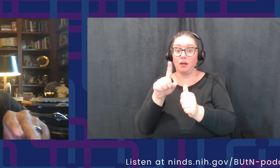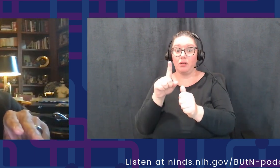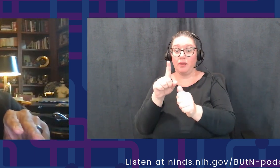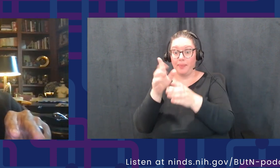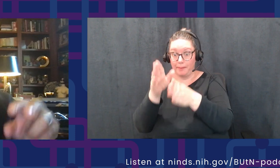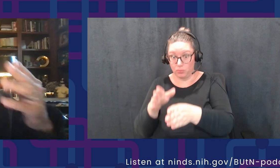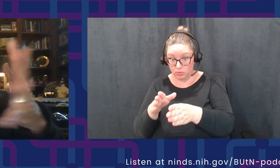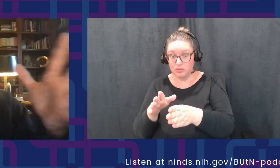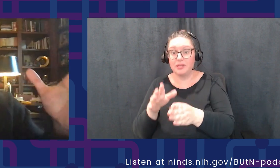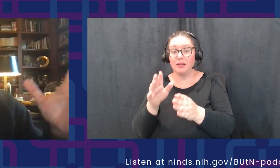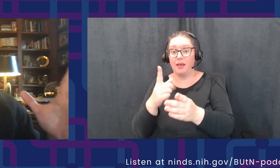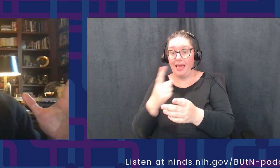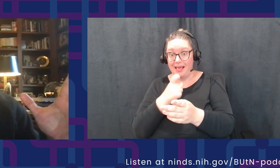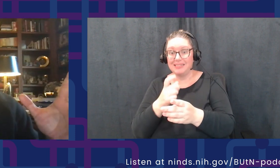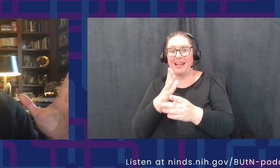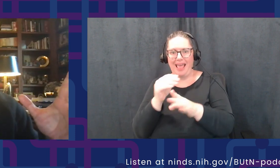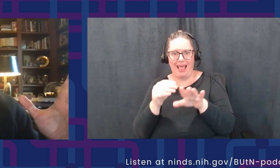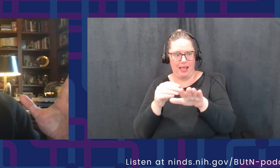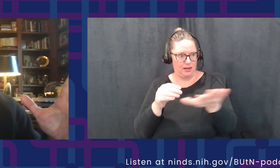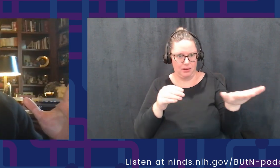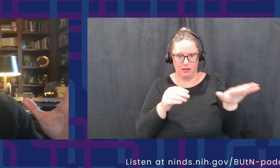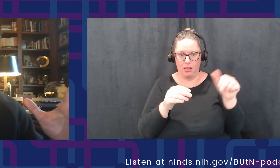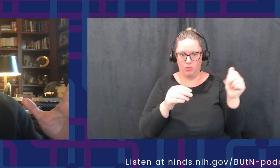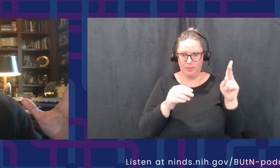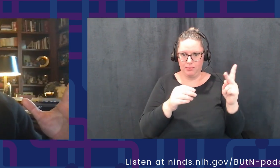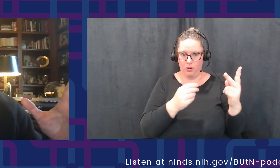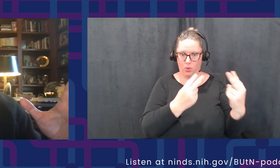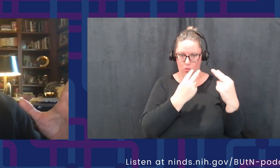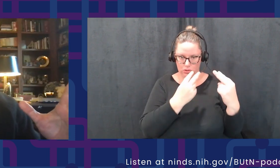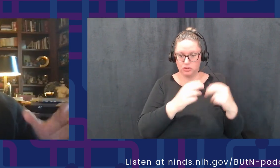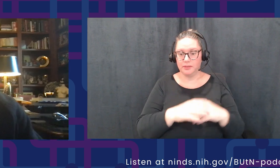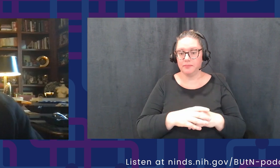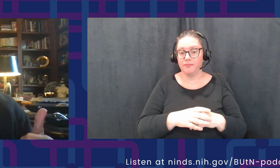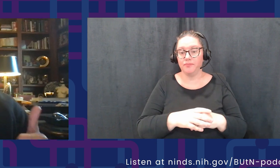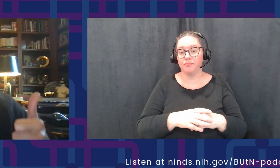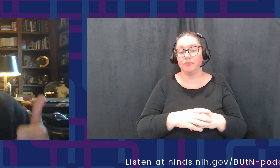that is asking the question, at the same time as you need to be aware of your surroundings, who else is there, number 1.